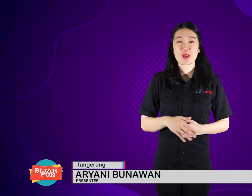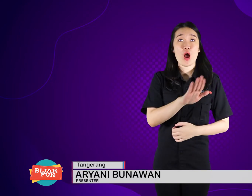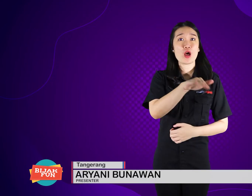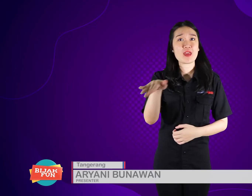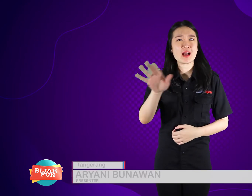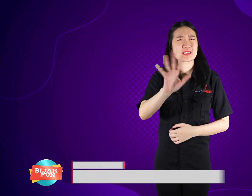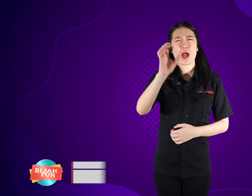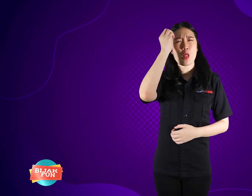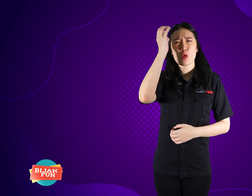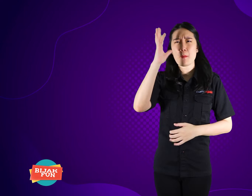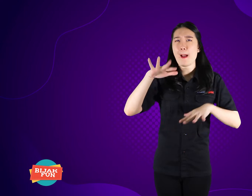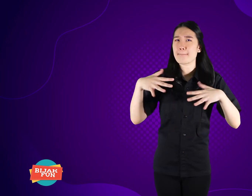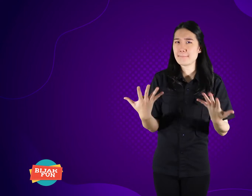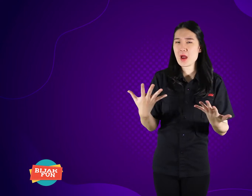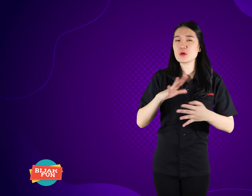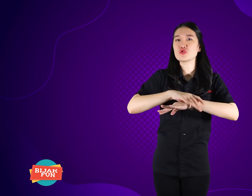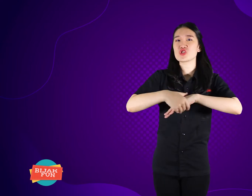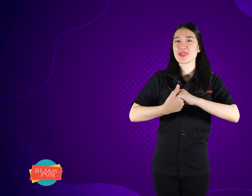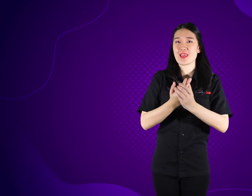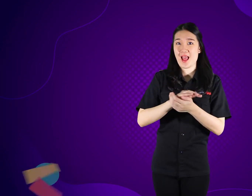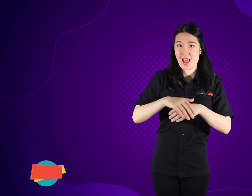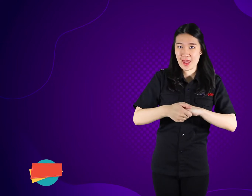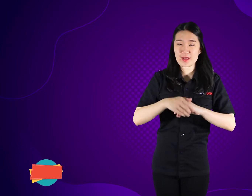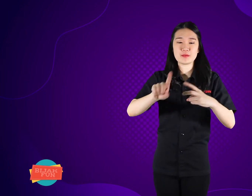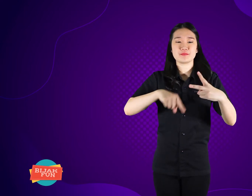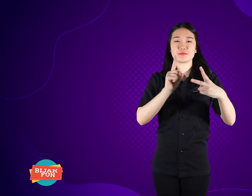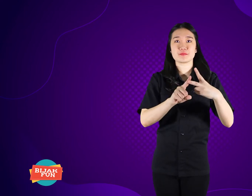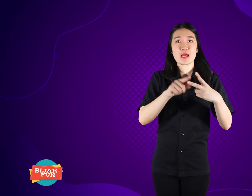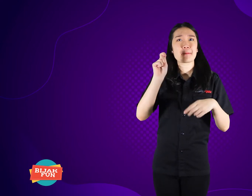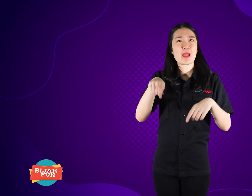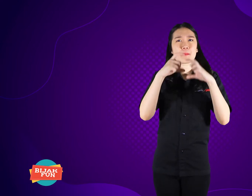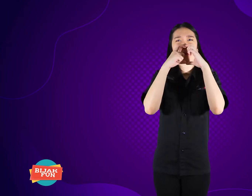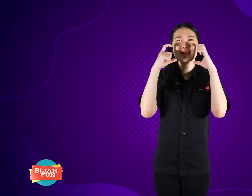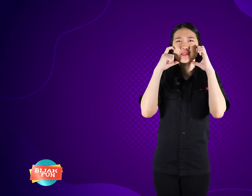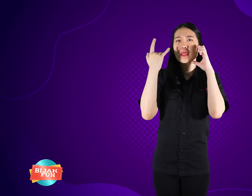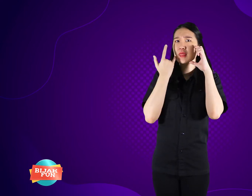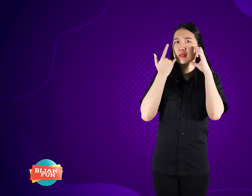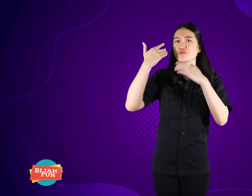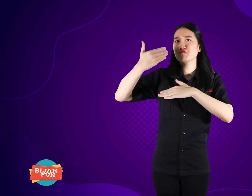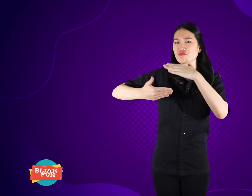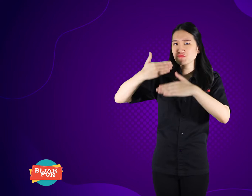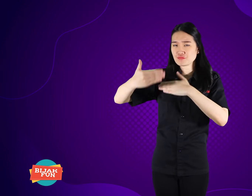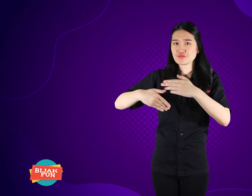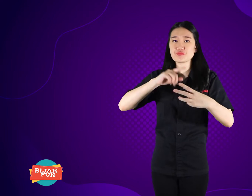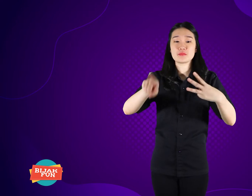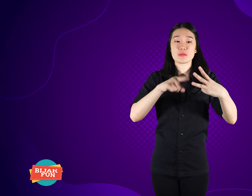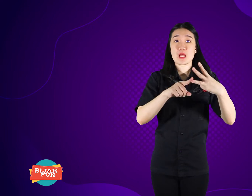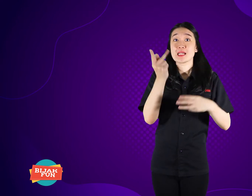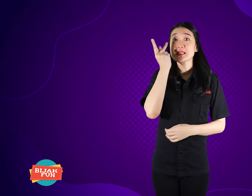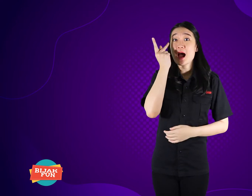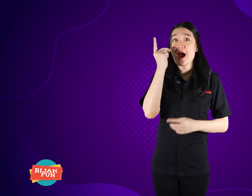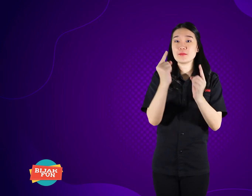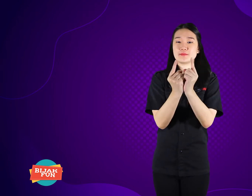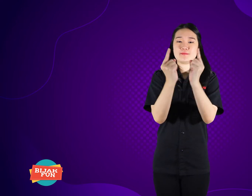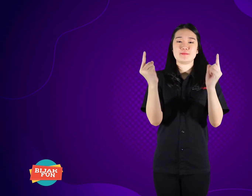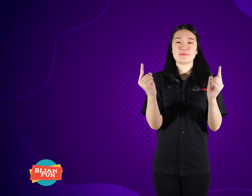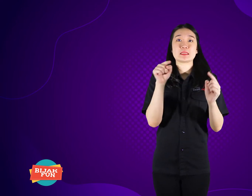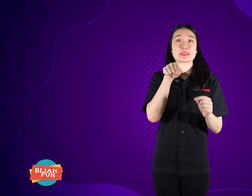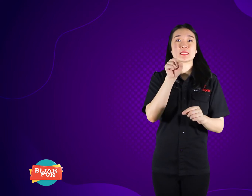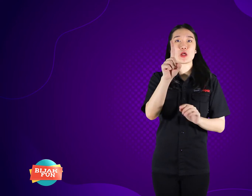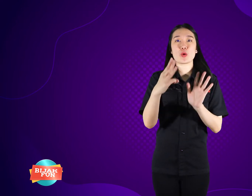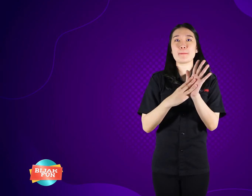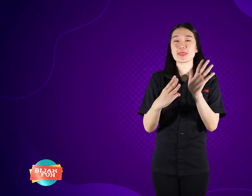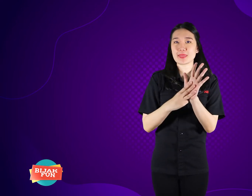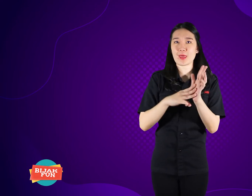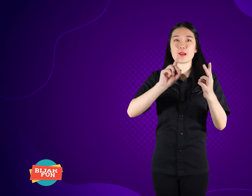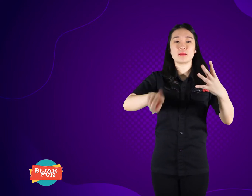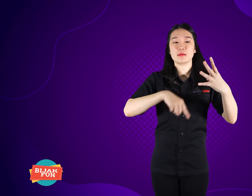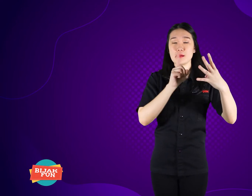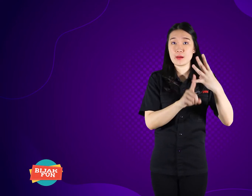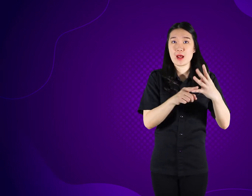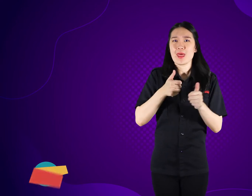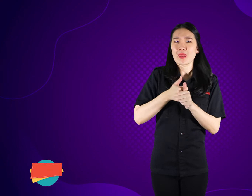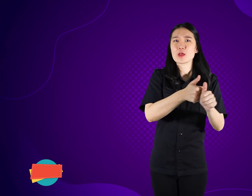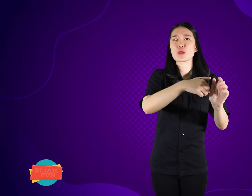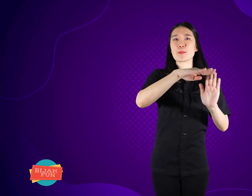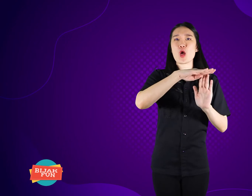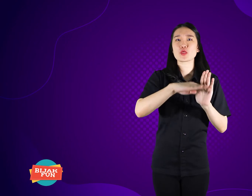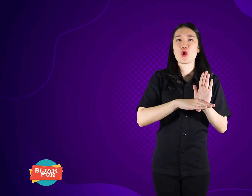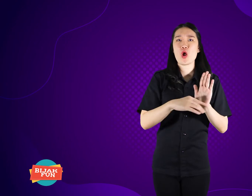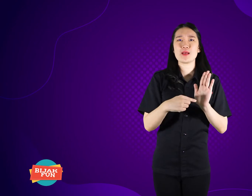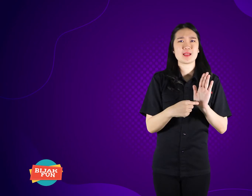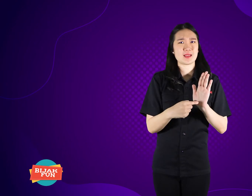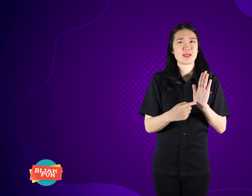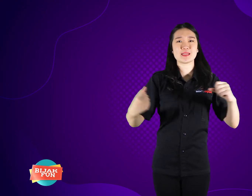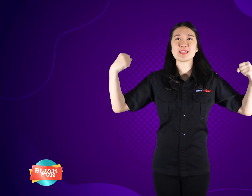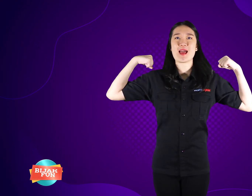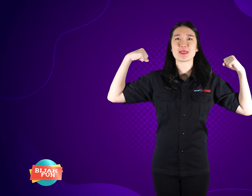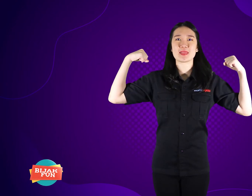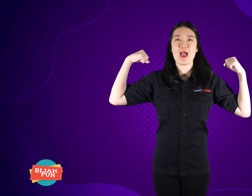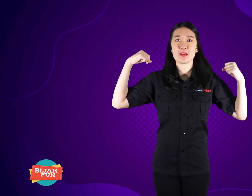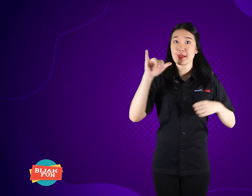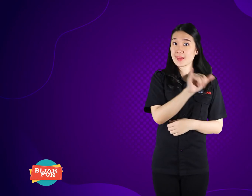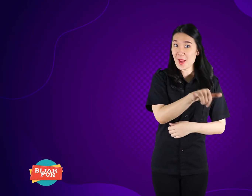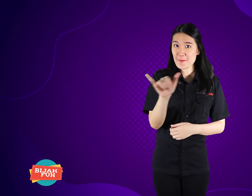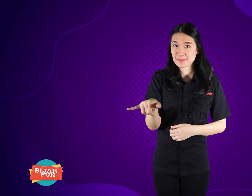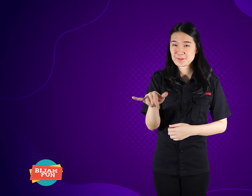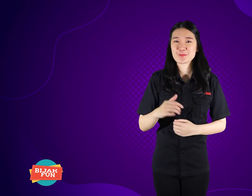Don't forget to wear a mask, wash your hands, take care 1 meter distance, and follow the health protocol.